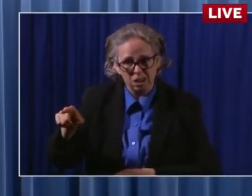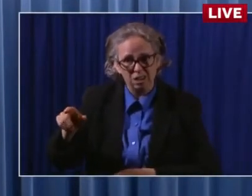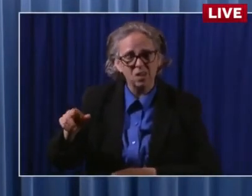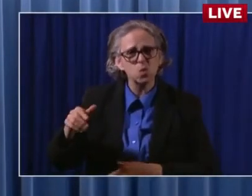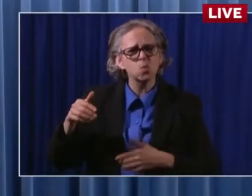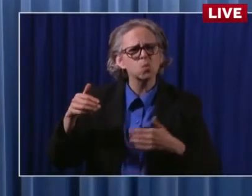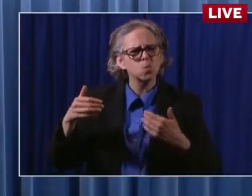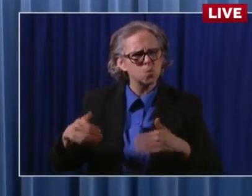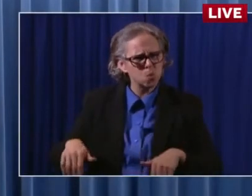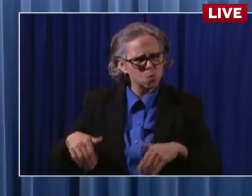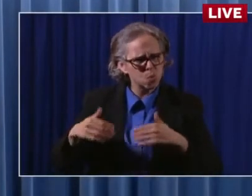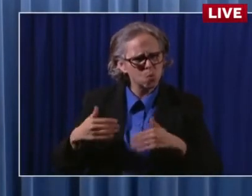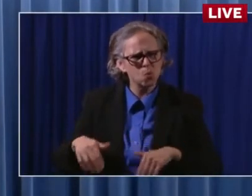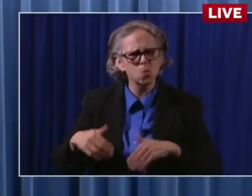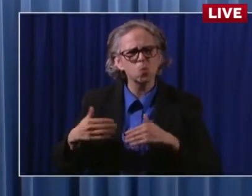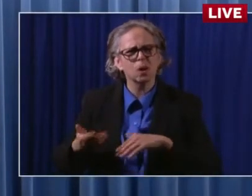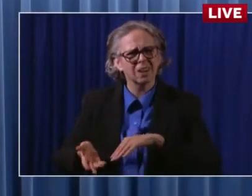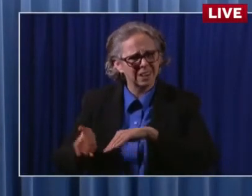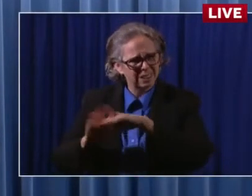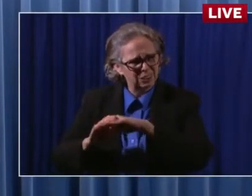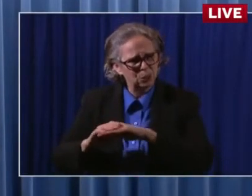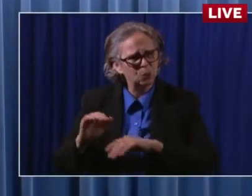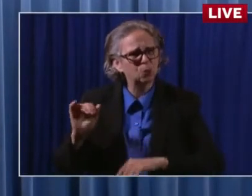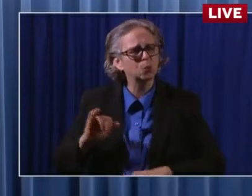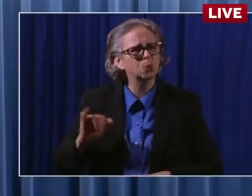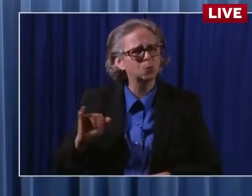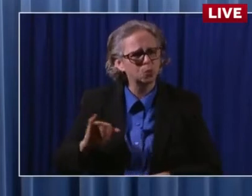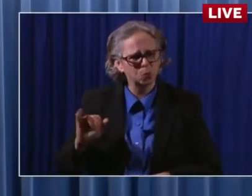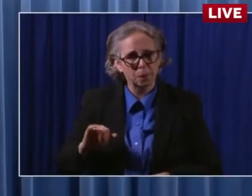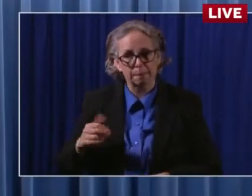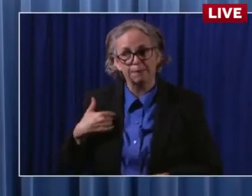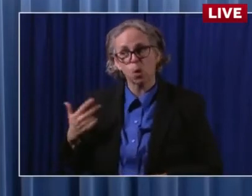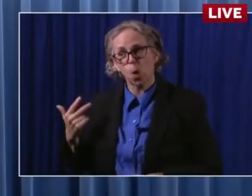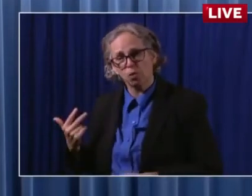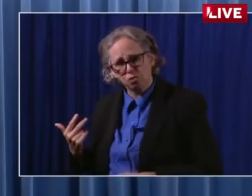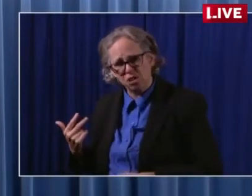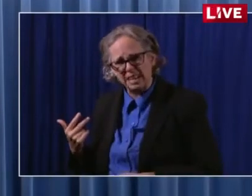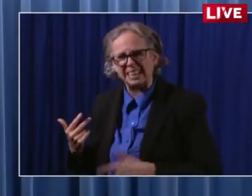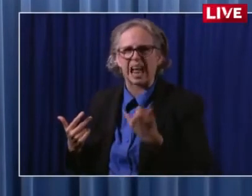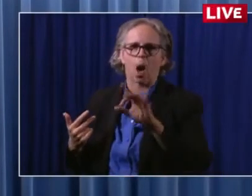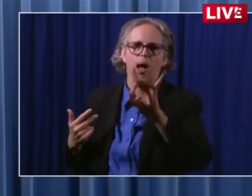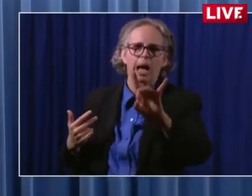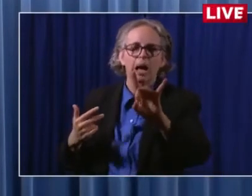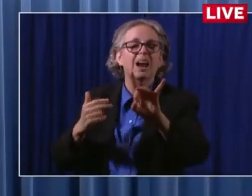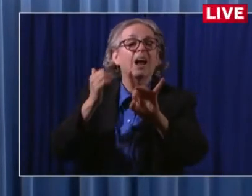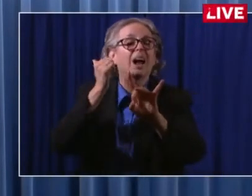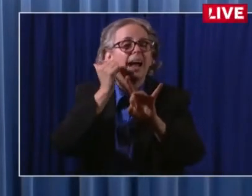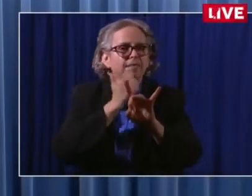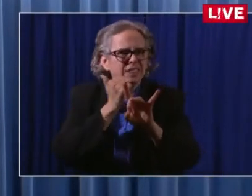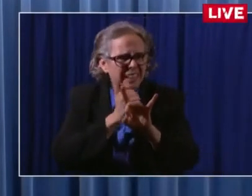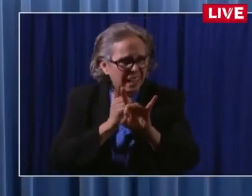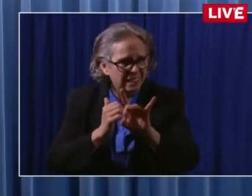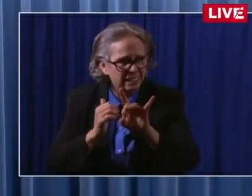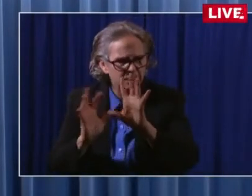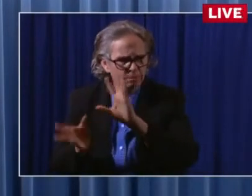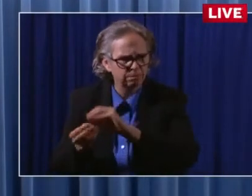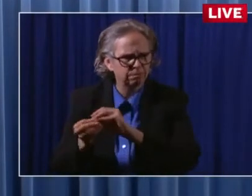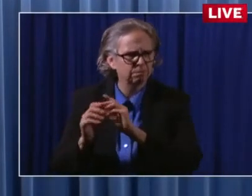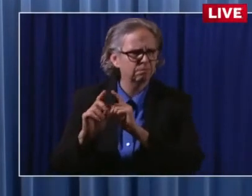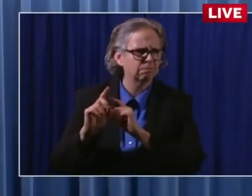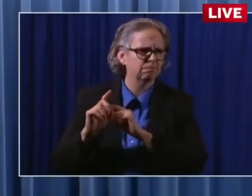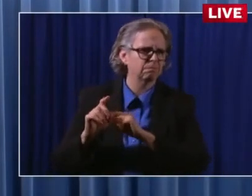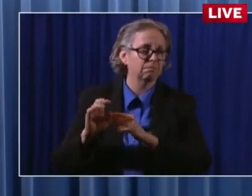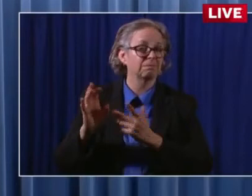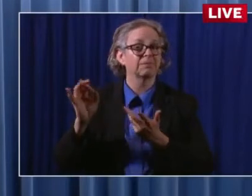FROM JUNE 16 TO JUNE 29, VISITS FOR COVID-19 TO THE EMERGENCY DEPARTMENT INCREASED FROM AN AVERAGE OF THREE PER DAY TO EIGHT PER DAY.